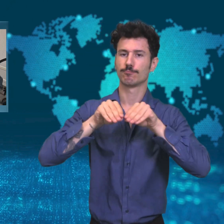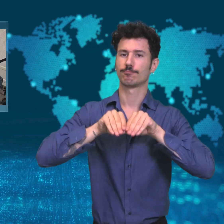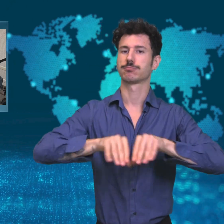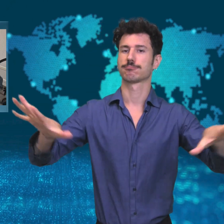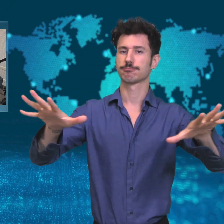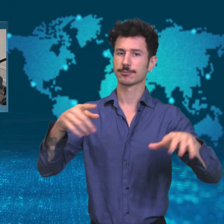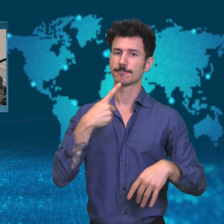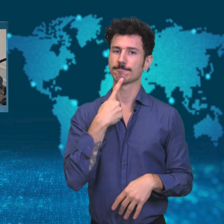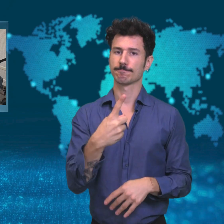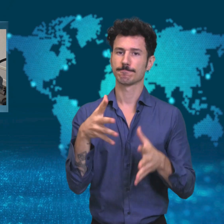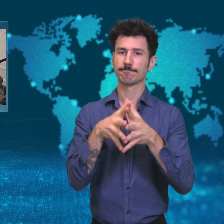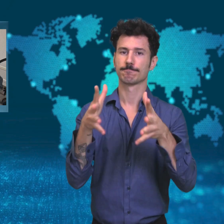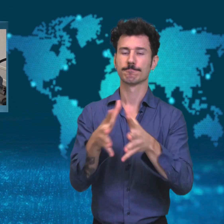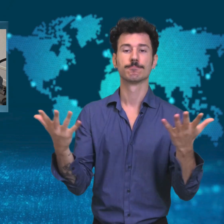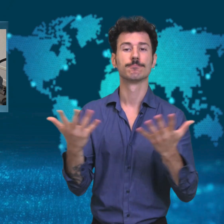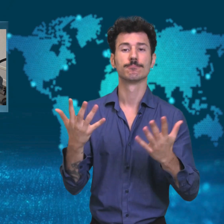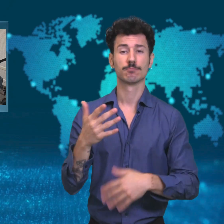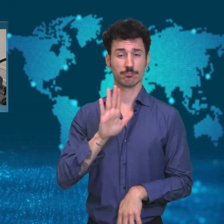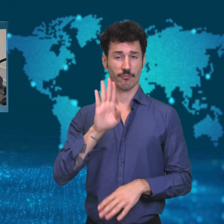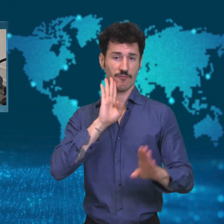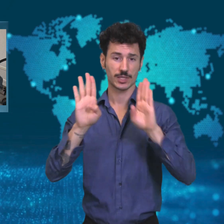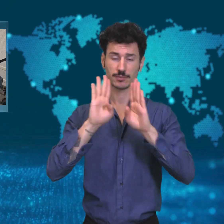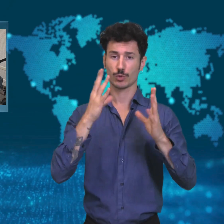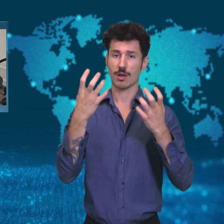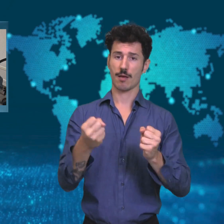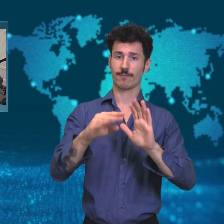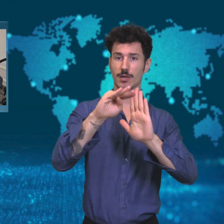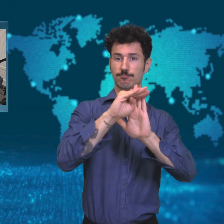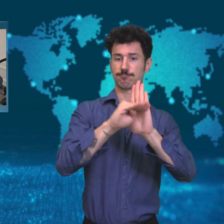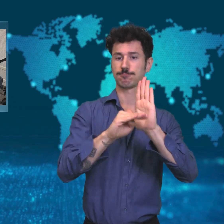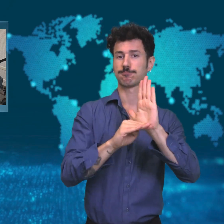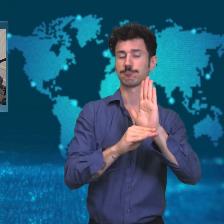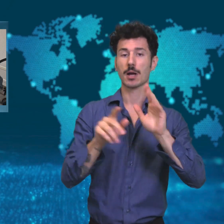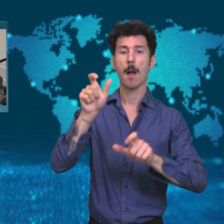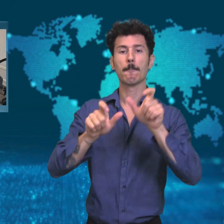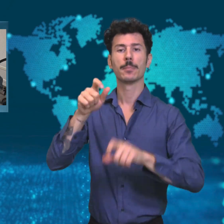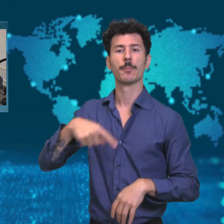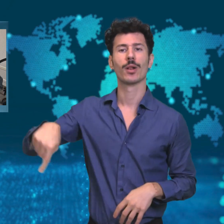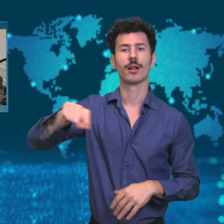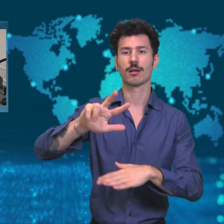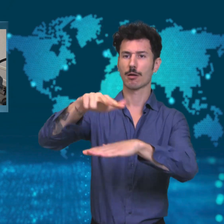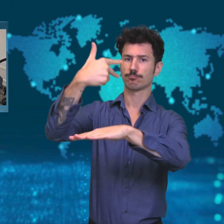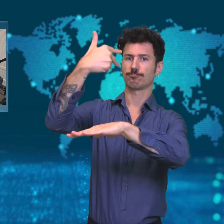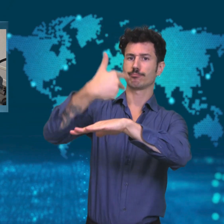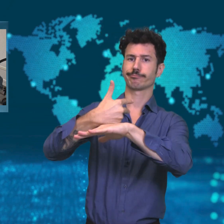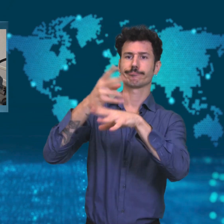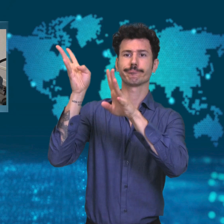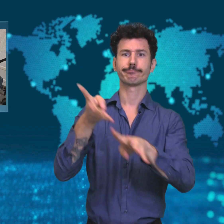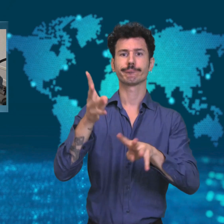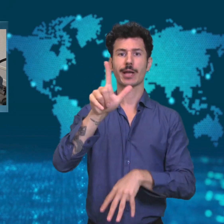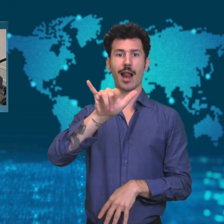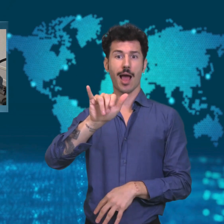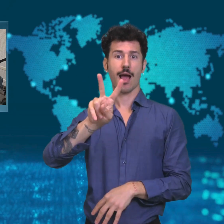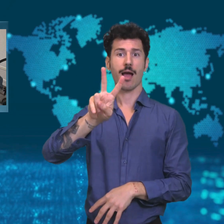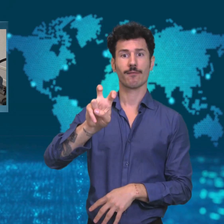Facebook released a statement saying their rules does not allow